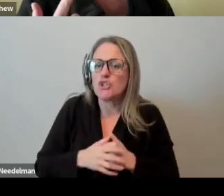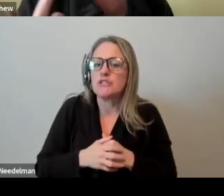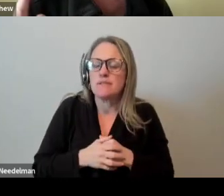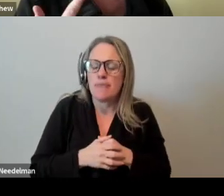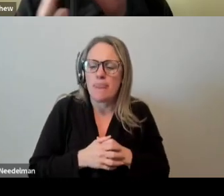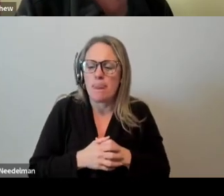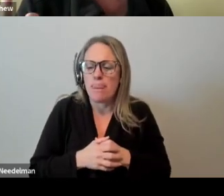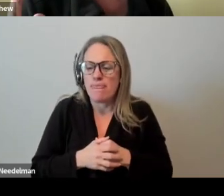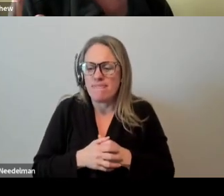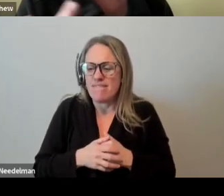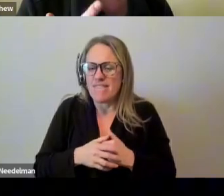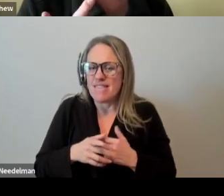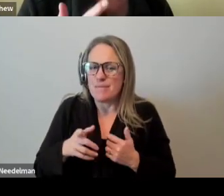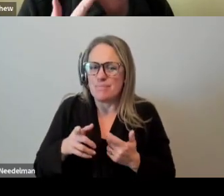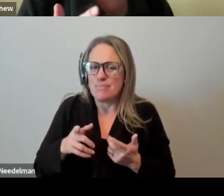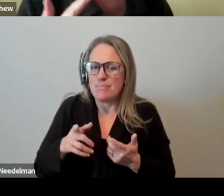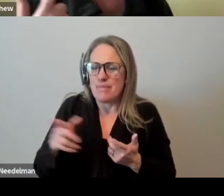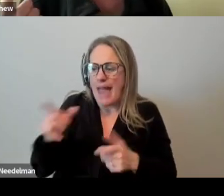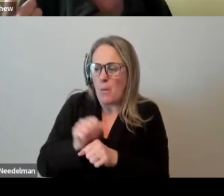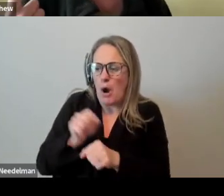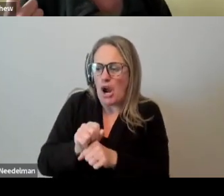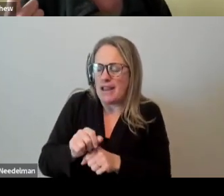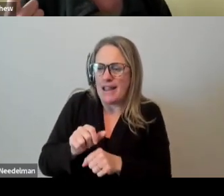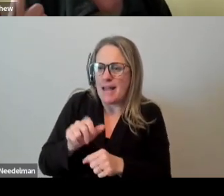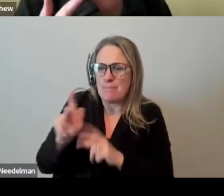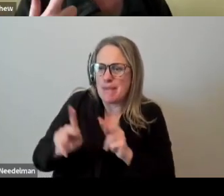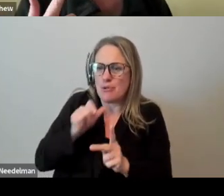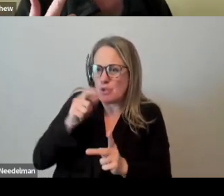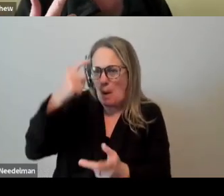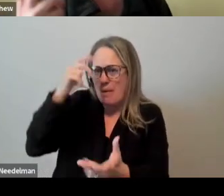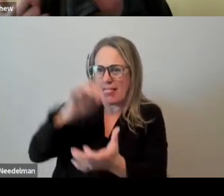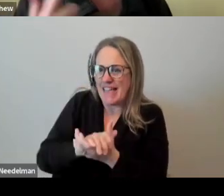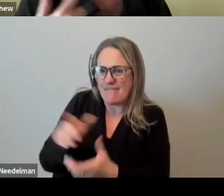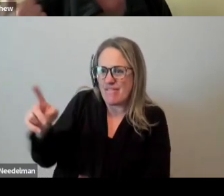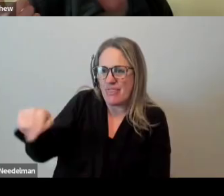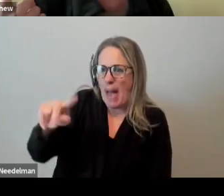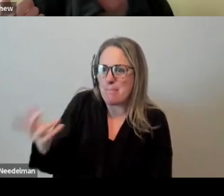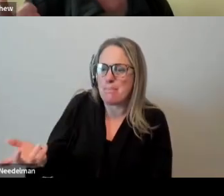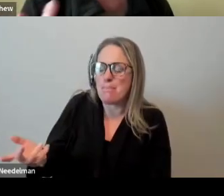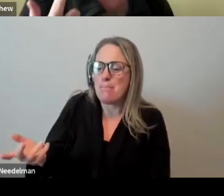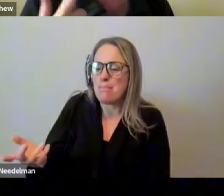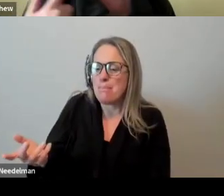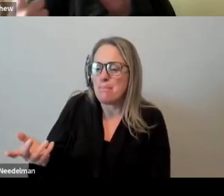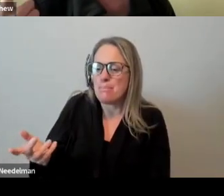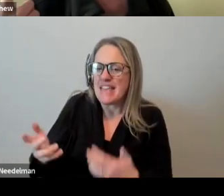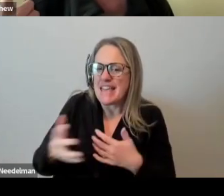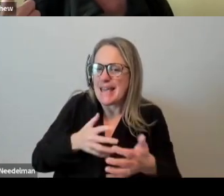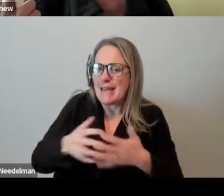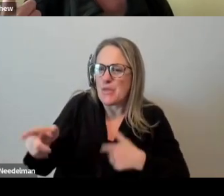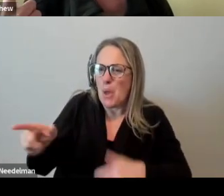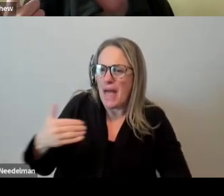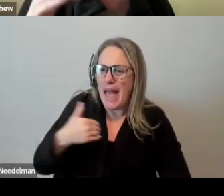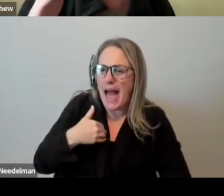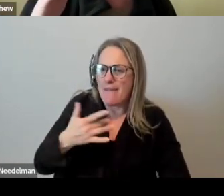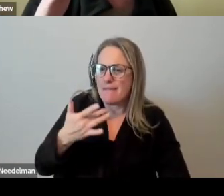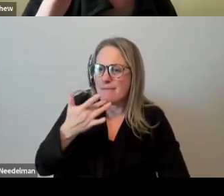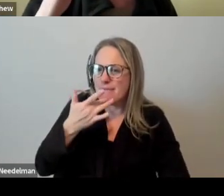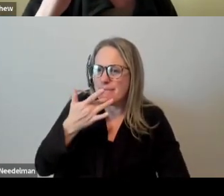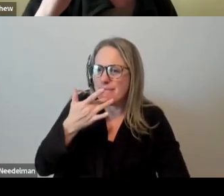where they're disbelieved at work, even when they have expertise about the disability type they might be working on. Their,